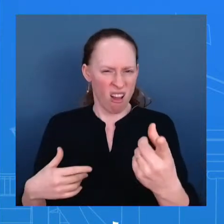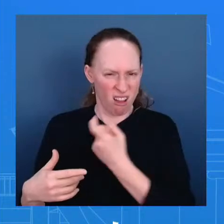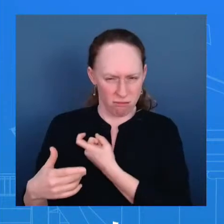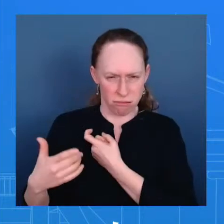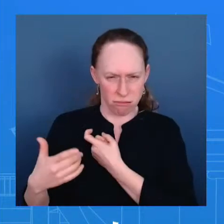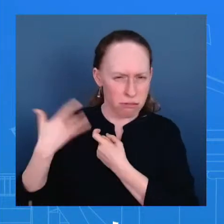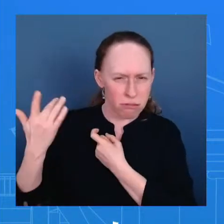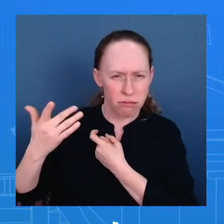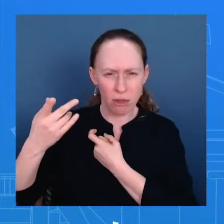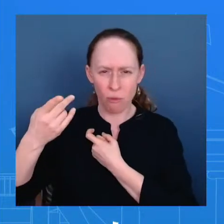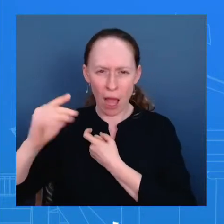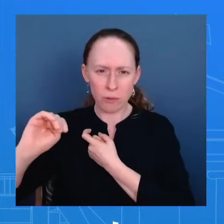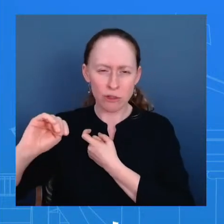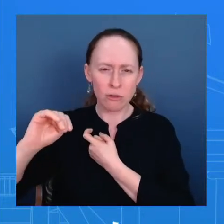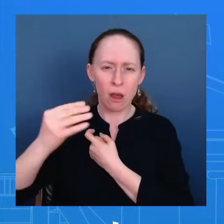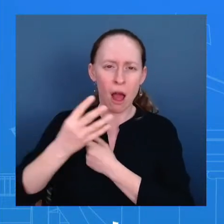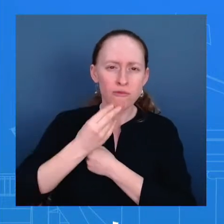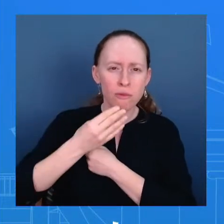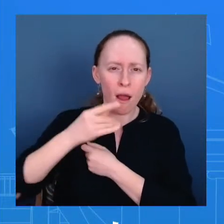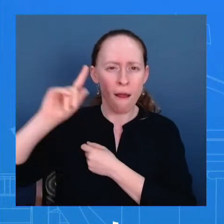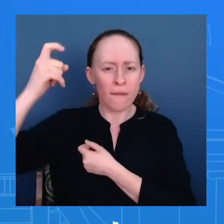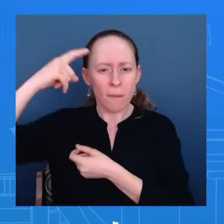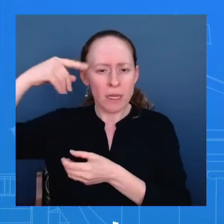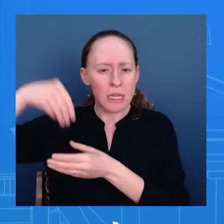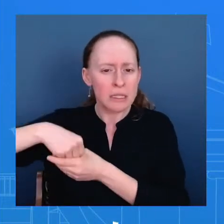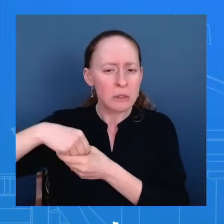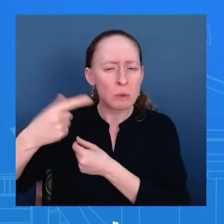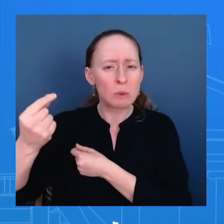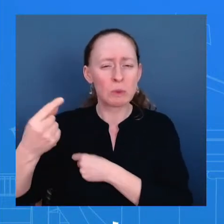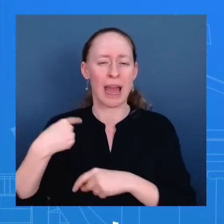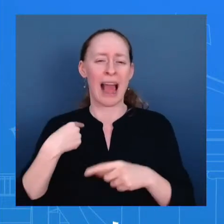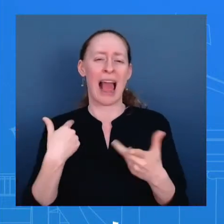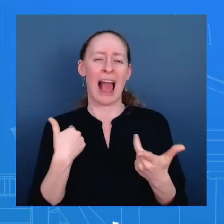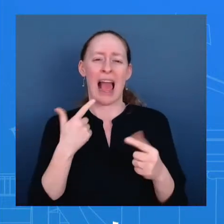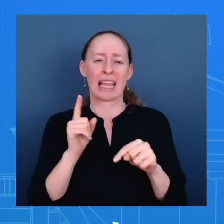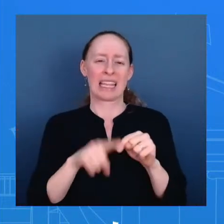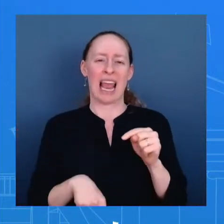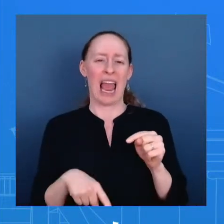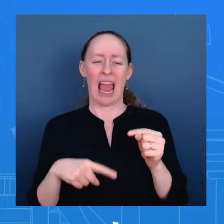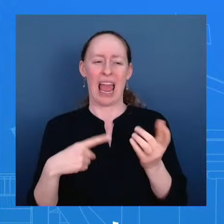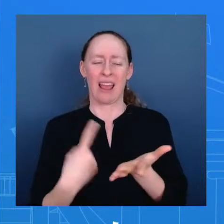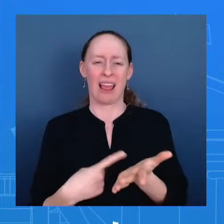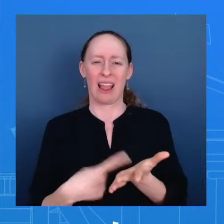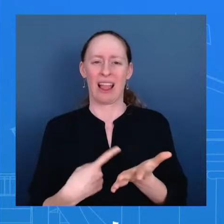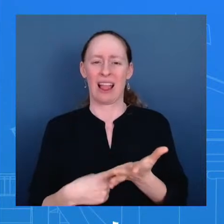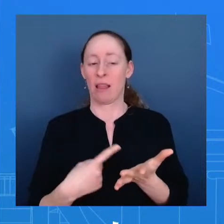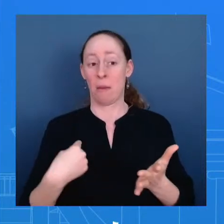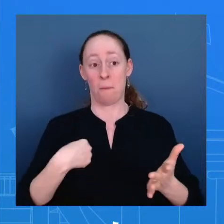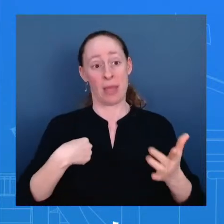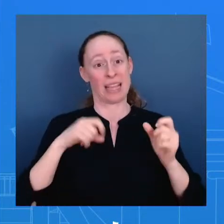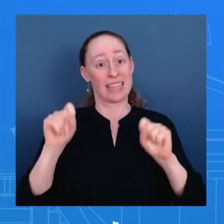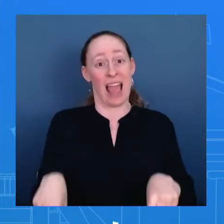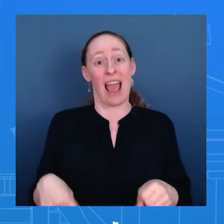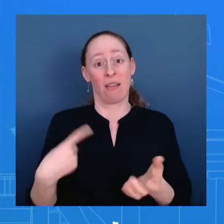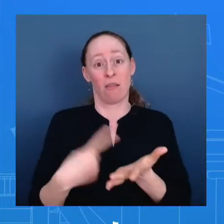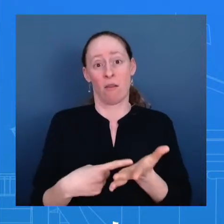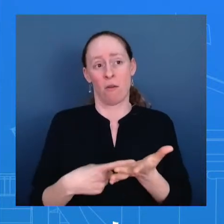What I can speak to is what we have been working on doing and how much we understand and the importance of getting that humanitarian aid in.